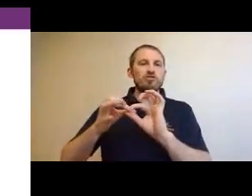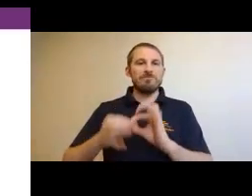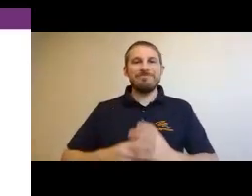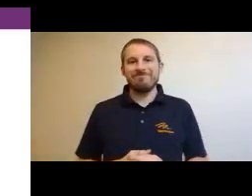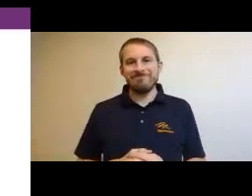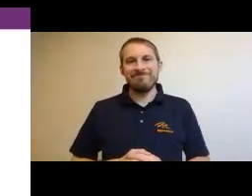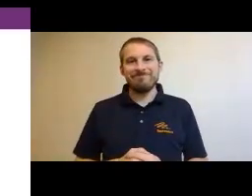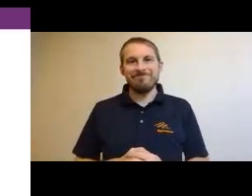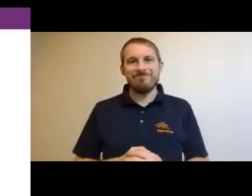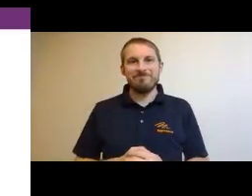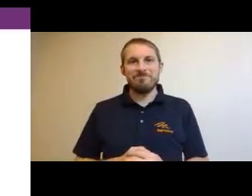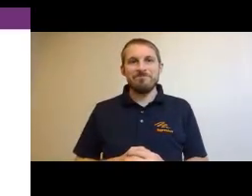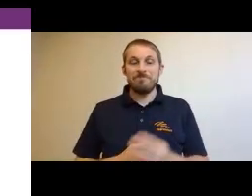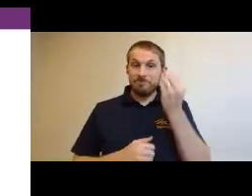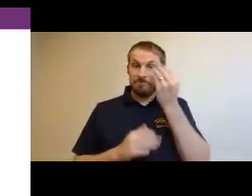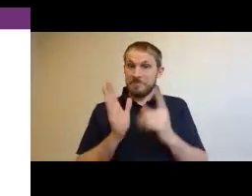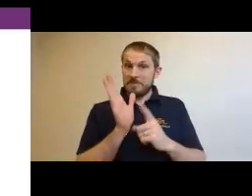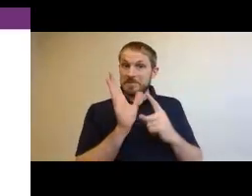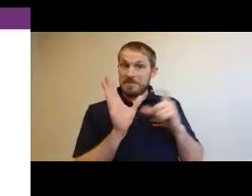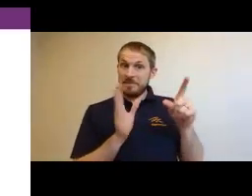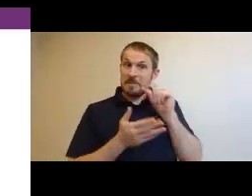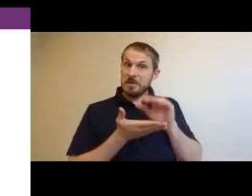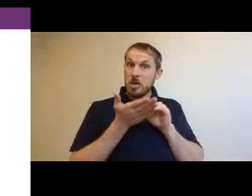Local area coordinators can help people find